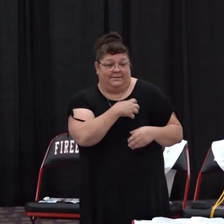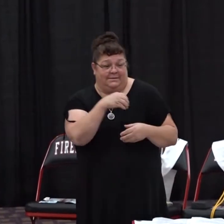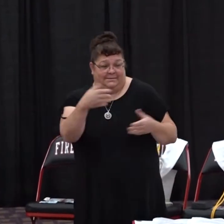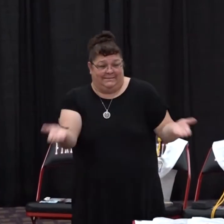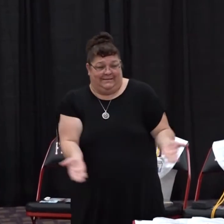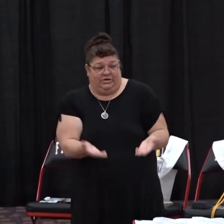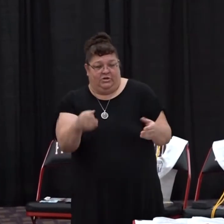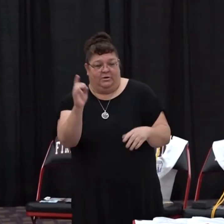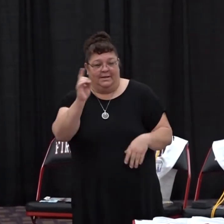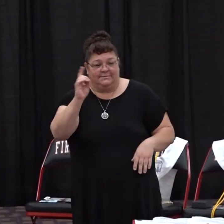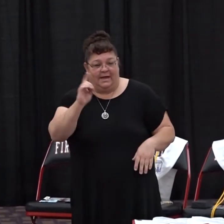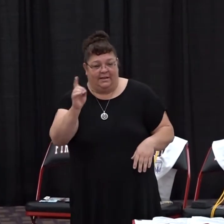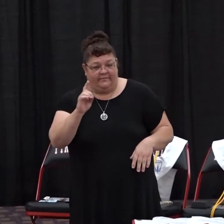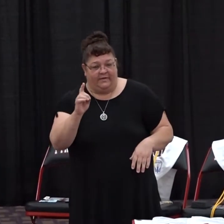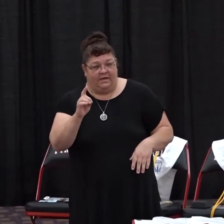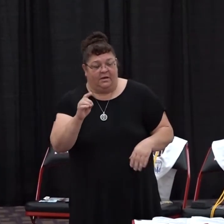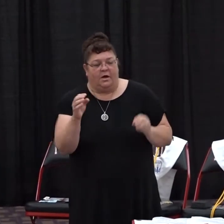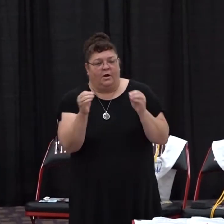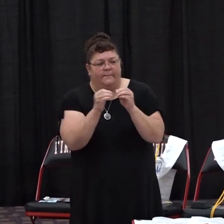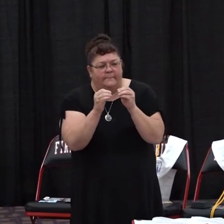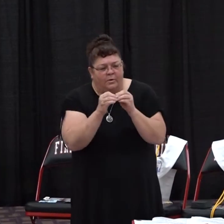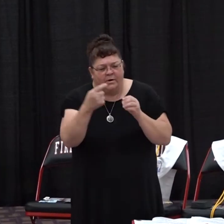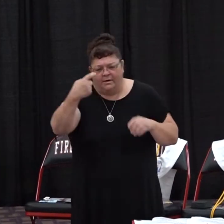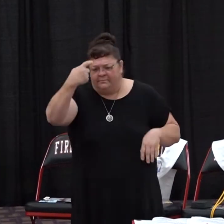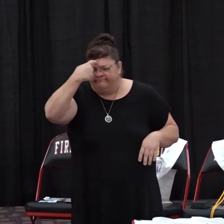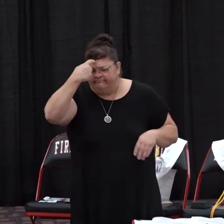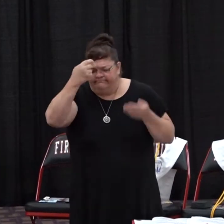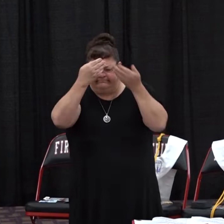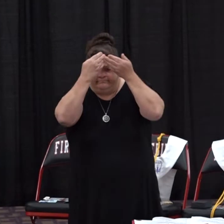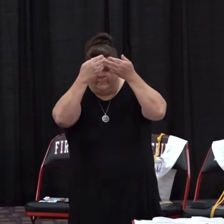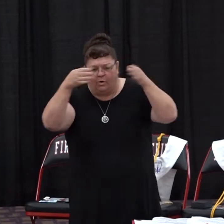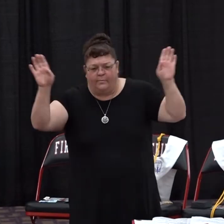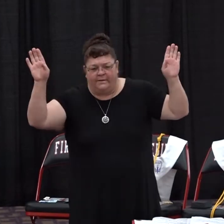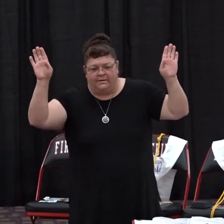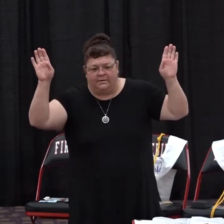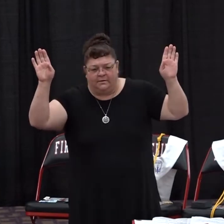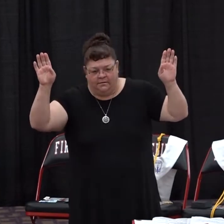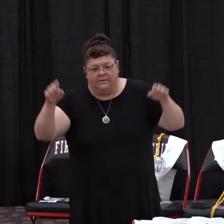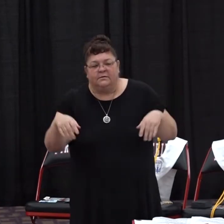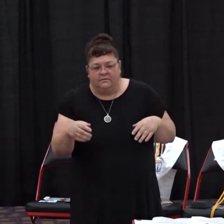So you might have seen then, a lot of officers in Delavan are more cognizant.